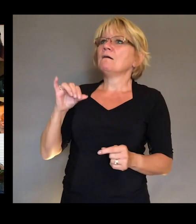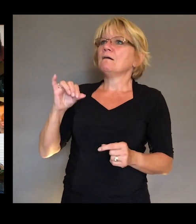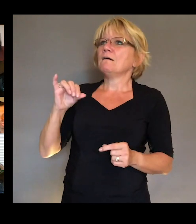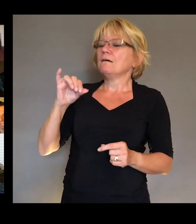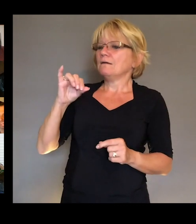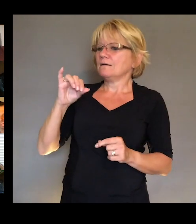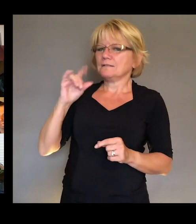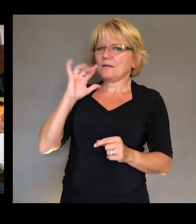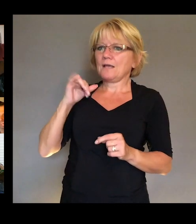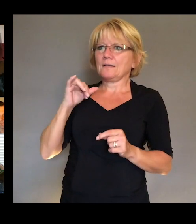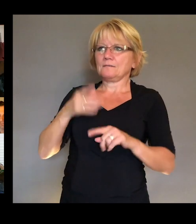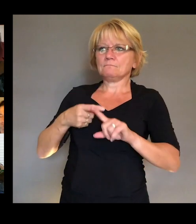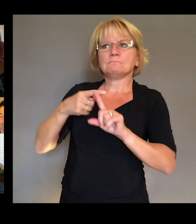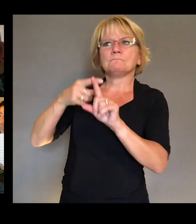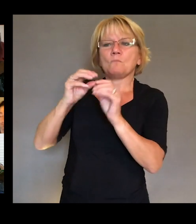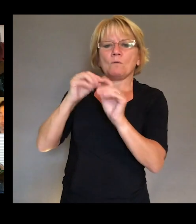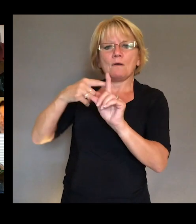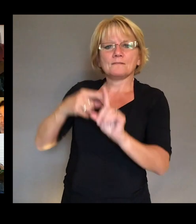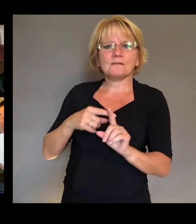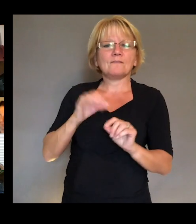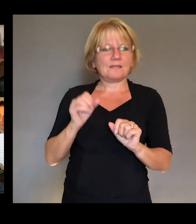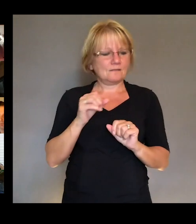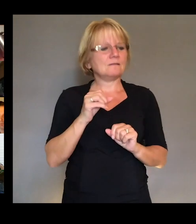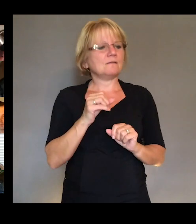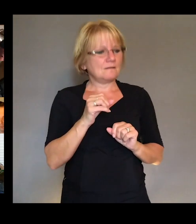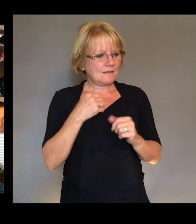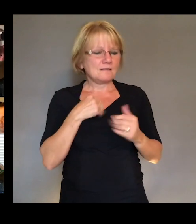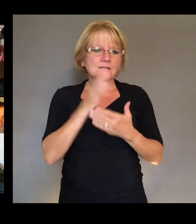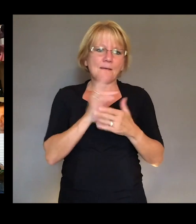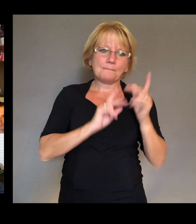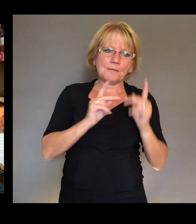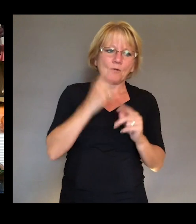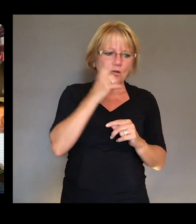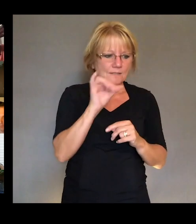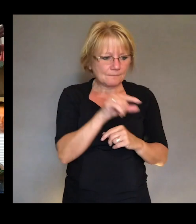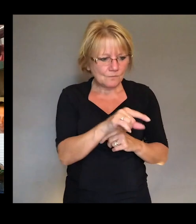And also just pointing out that there are people in the world that, you know, do and do not look like them